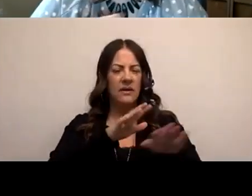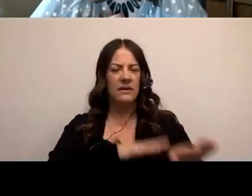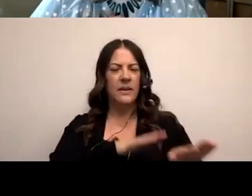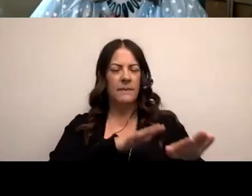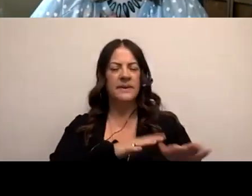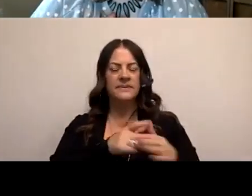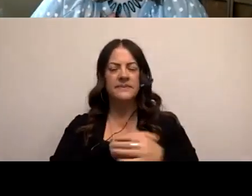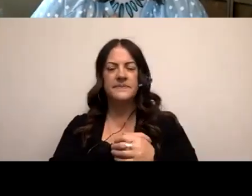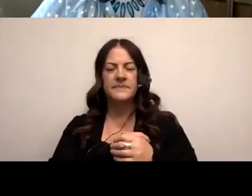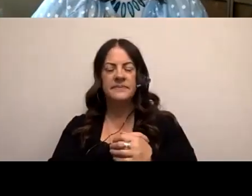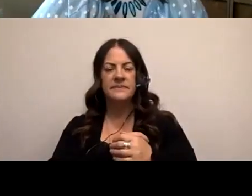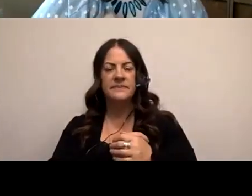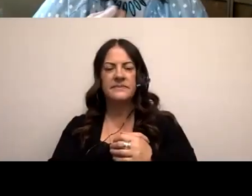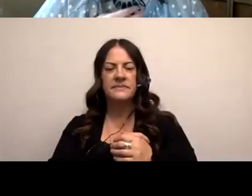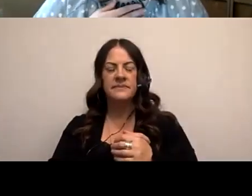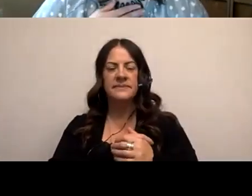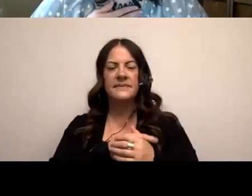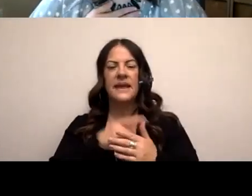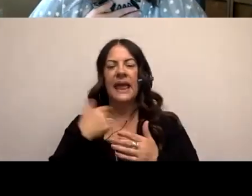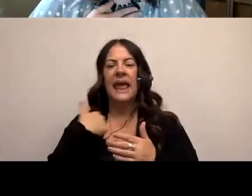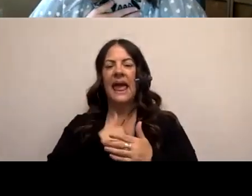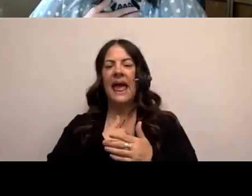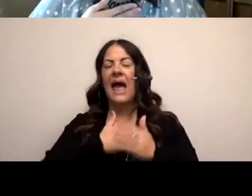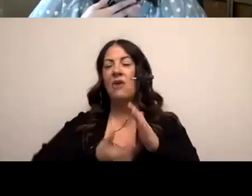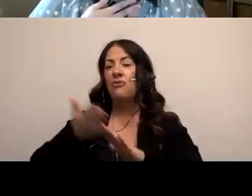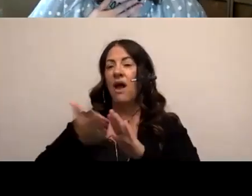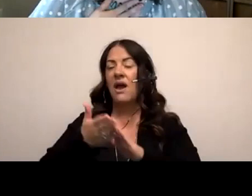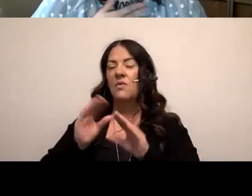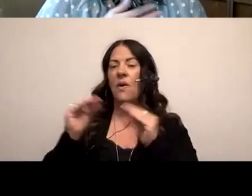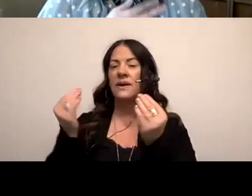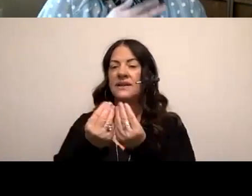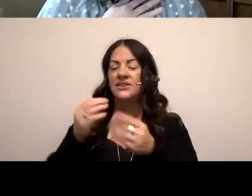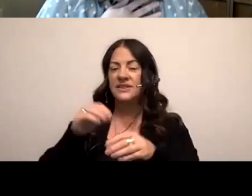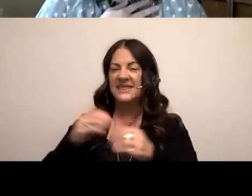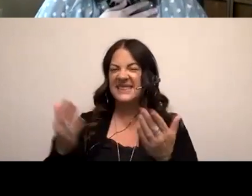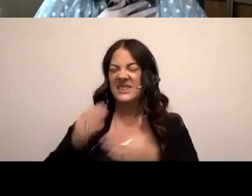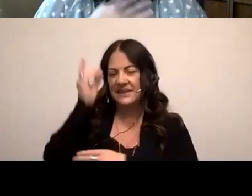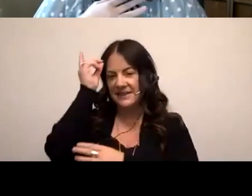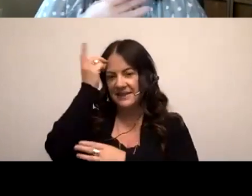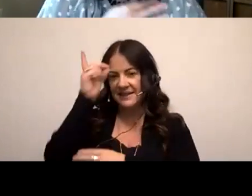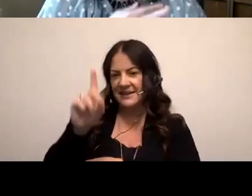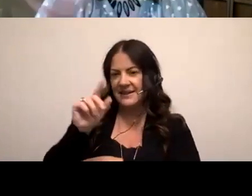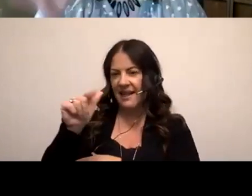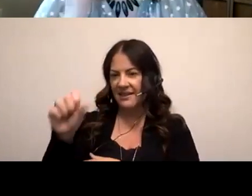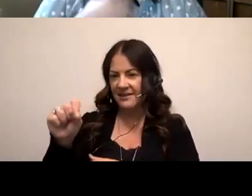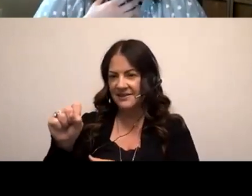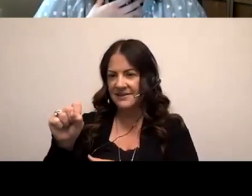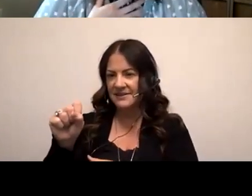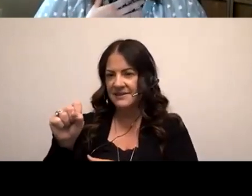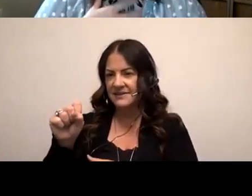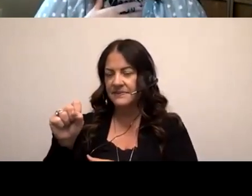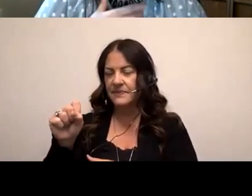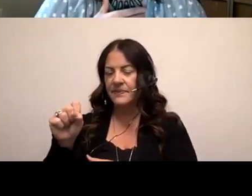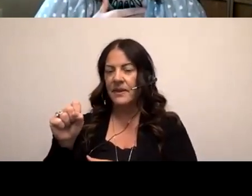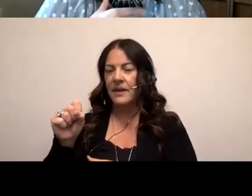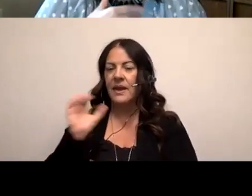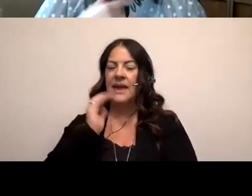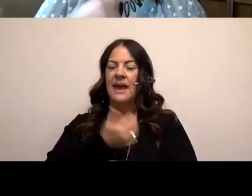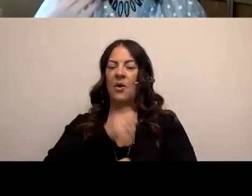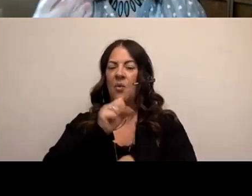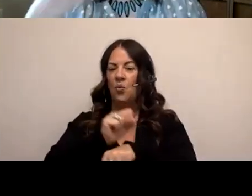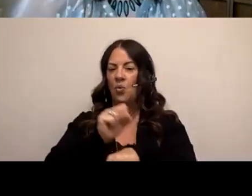WHICH IS CAN ORGANIZATION I RUN HERE IN DALLAS AND OUR WHOLE ENTIRE WORK IS BASED ON EQUIPPING